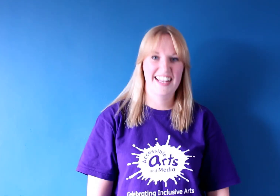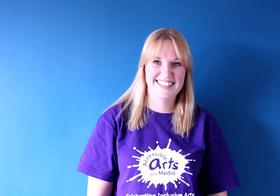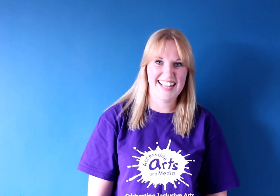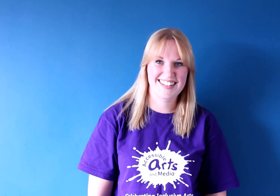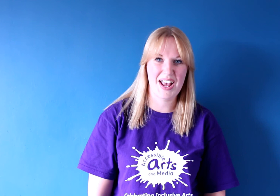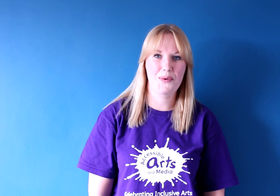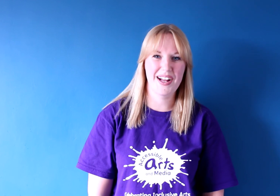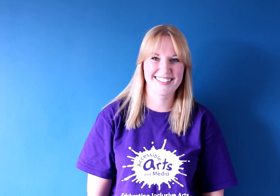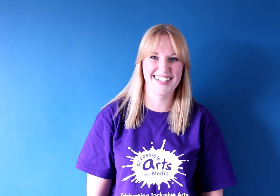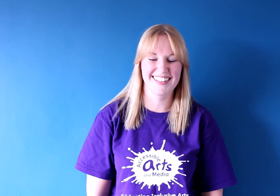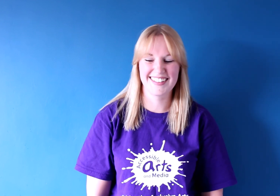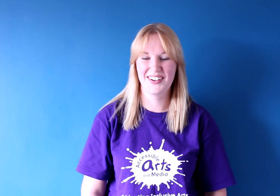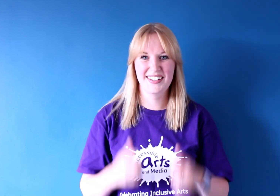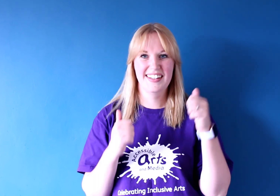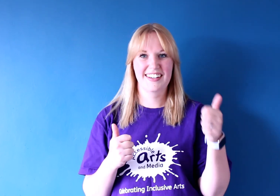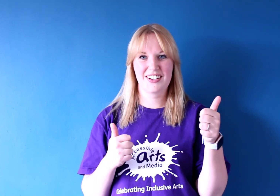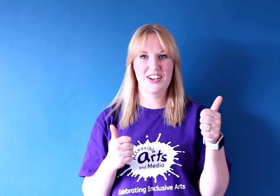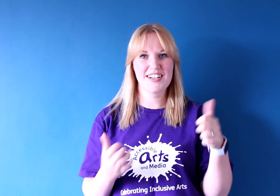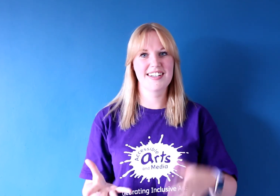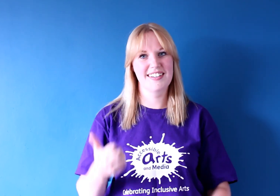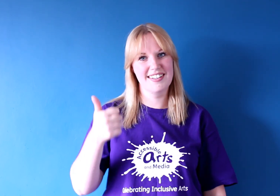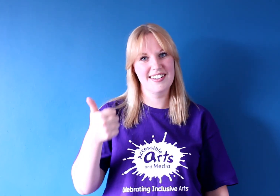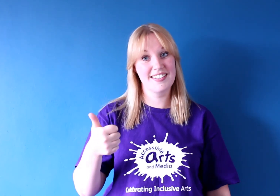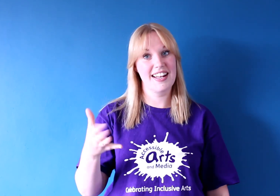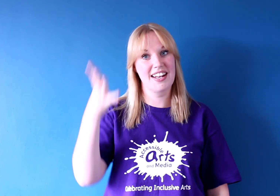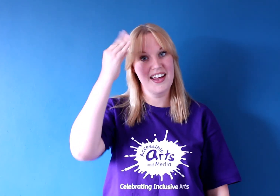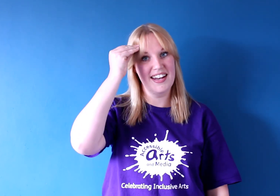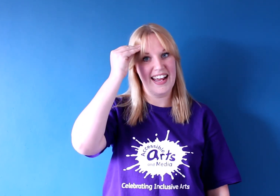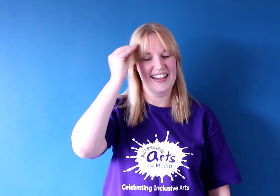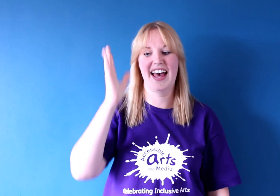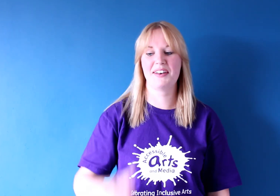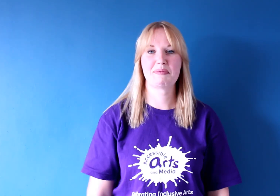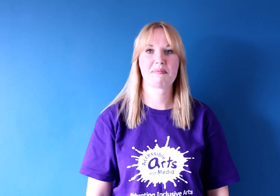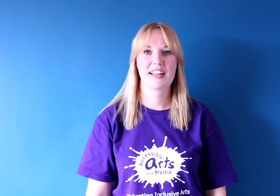Fantastic. Well done. Good learning there.